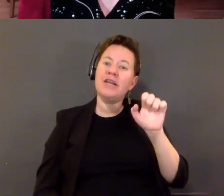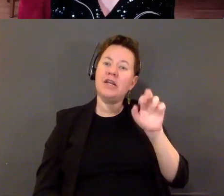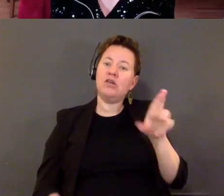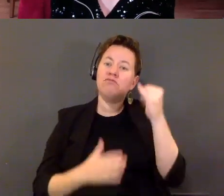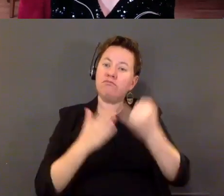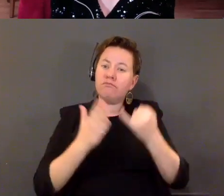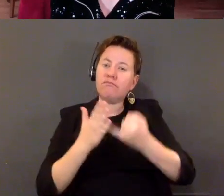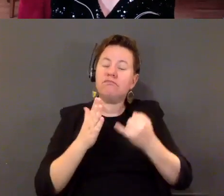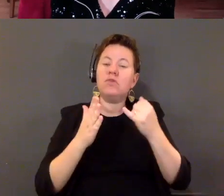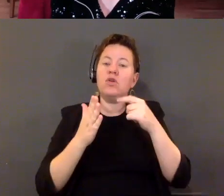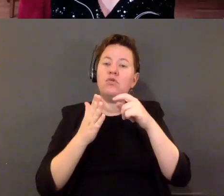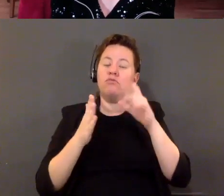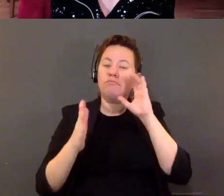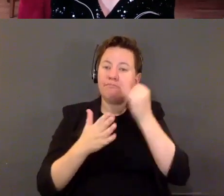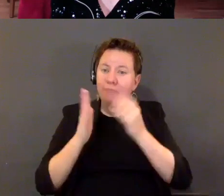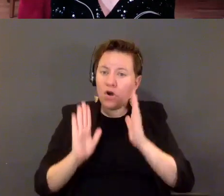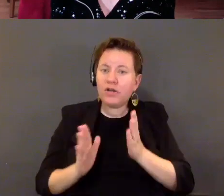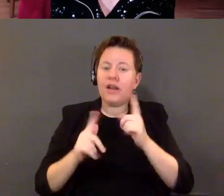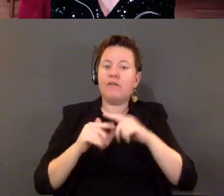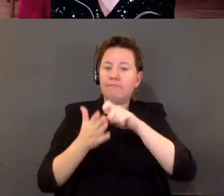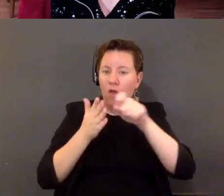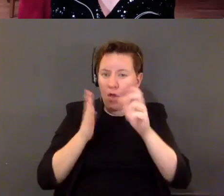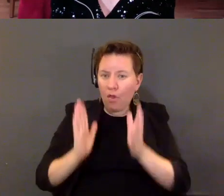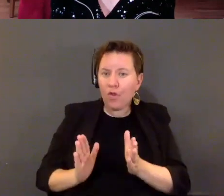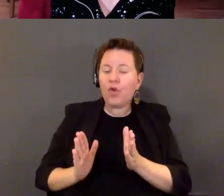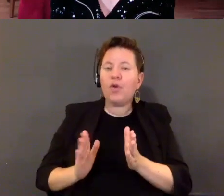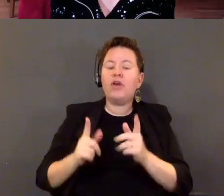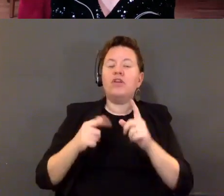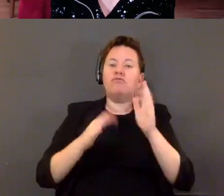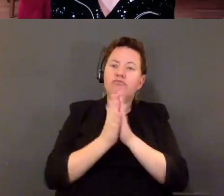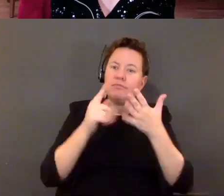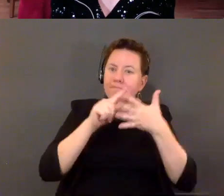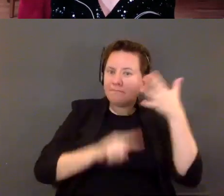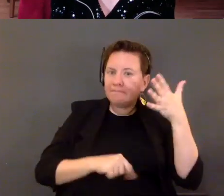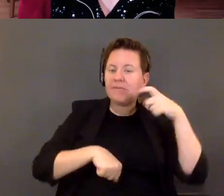in addition to the bestselling novels The Time traveller's Wife and Her Fearful Symmetry